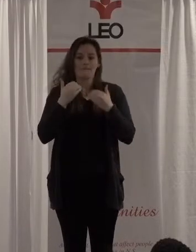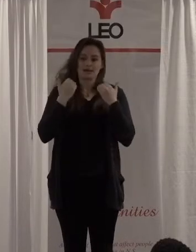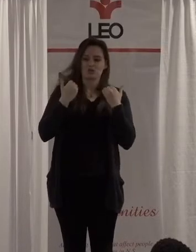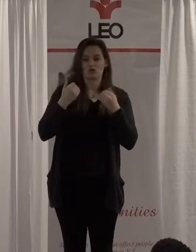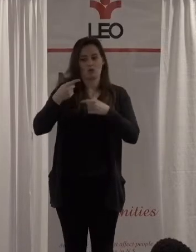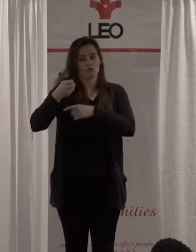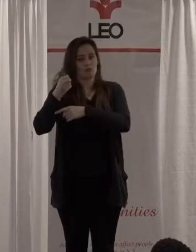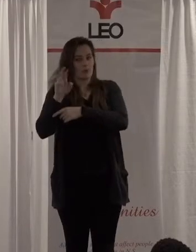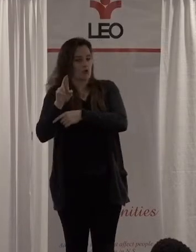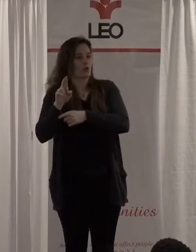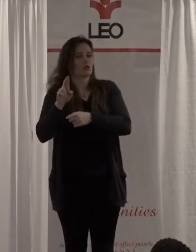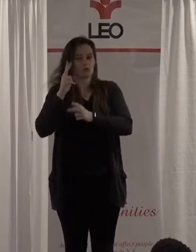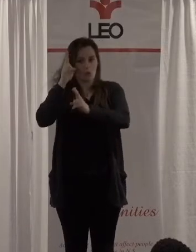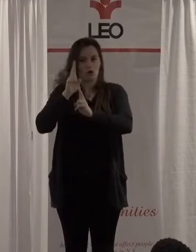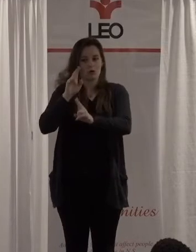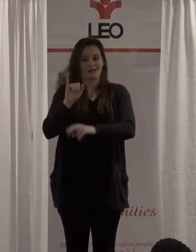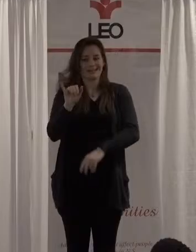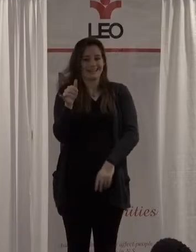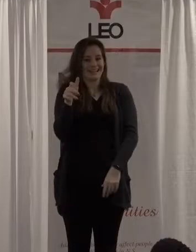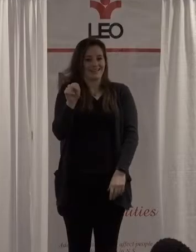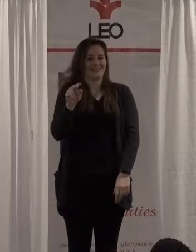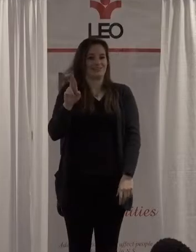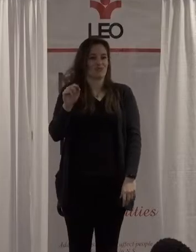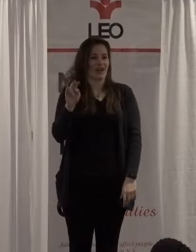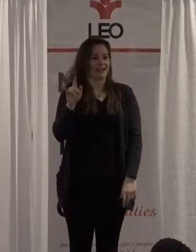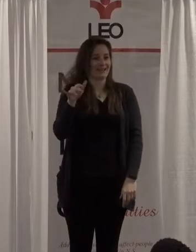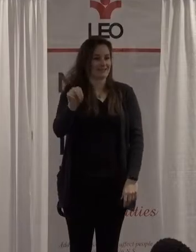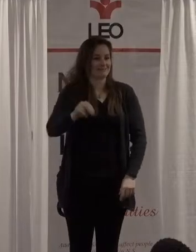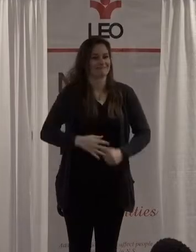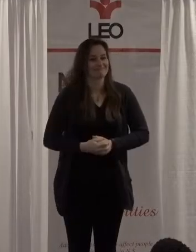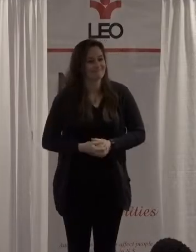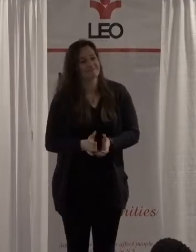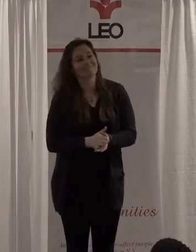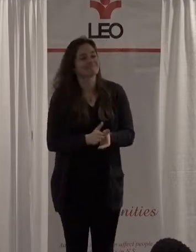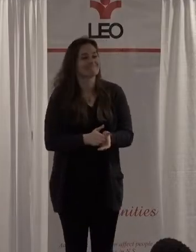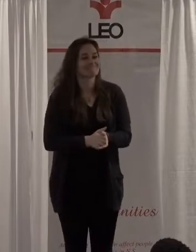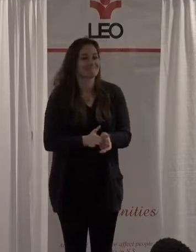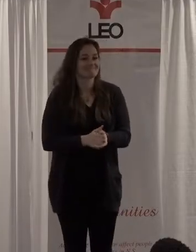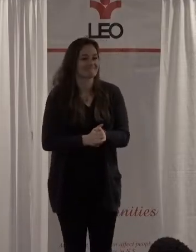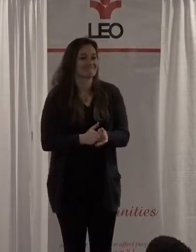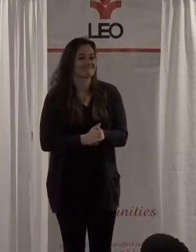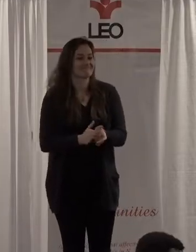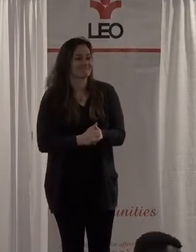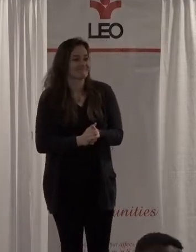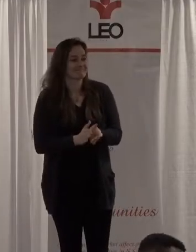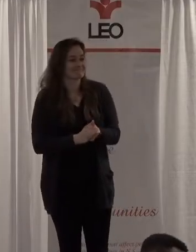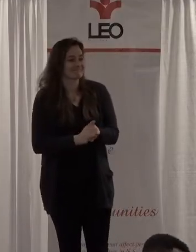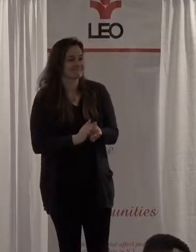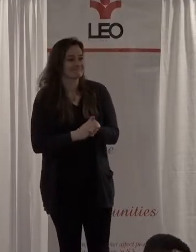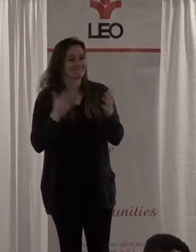THE HONOURABLE IAIN RANKIN. IAIN?